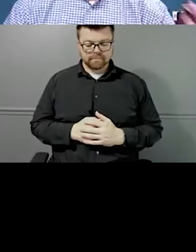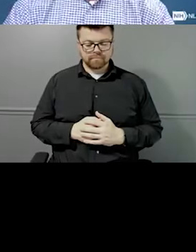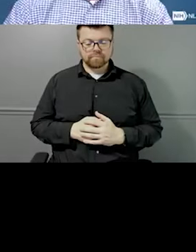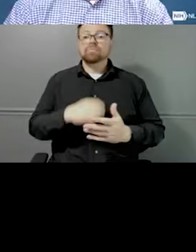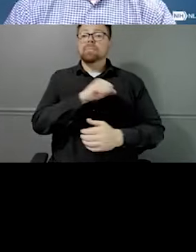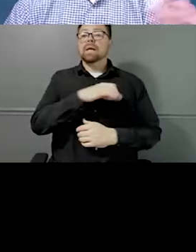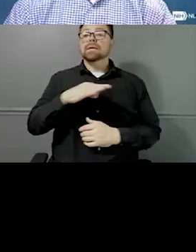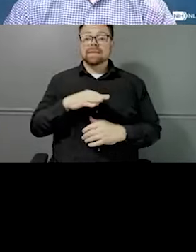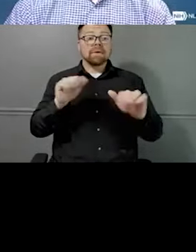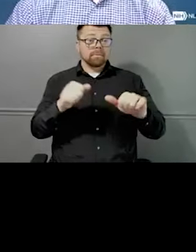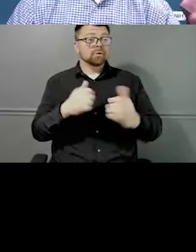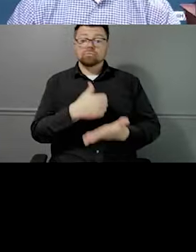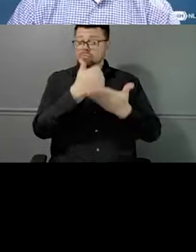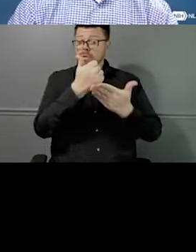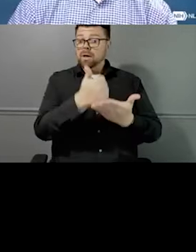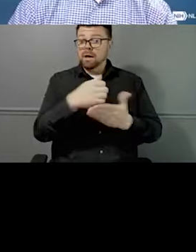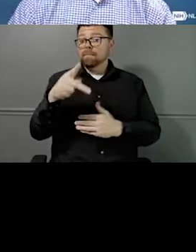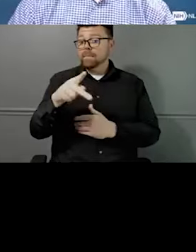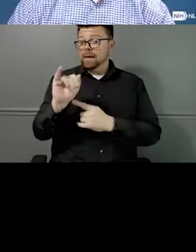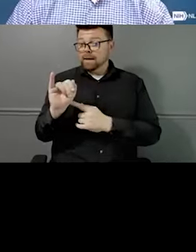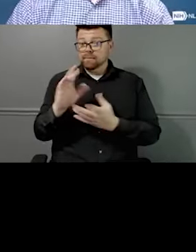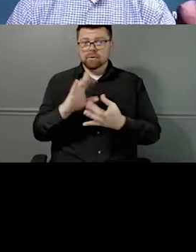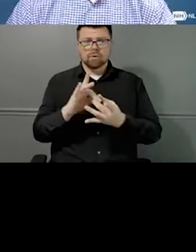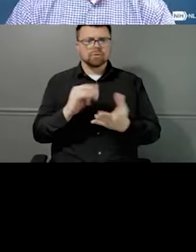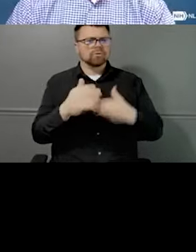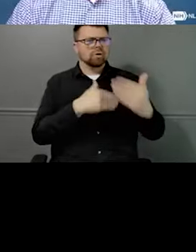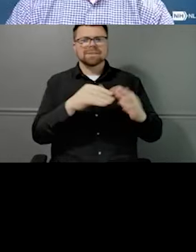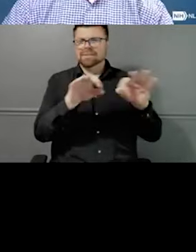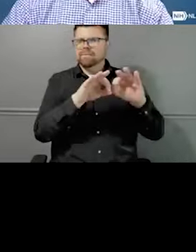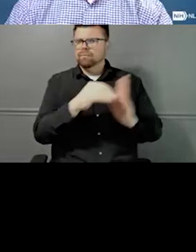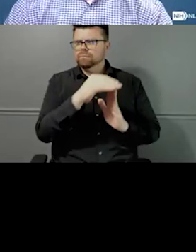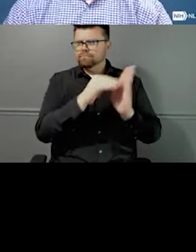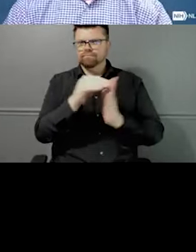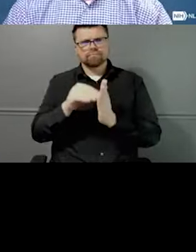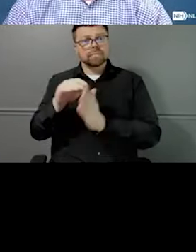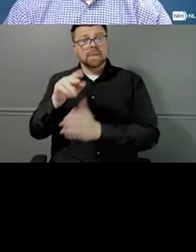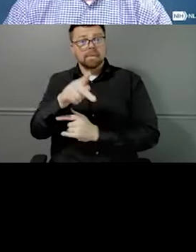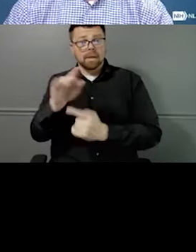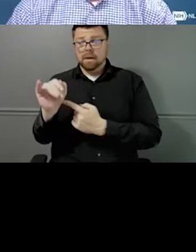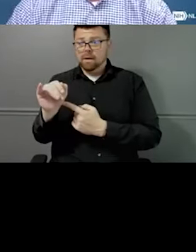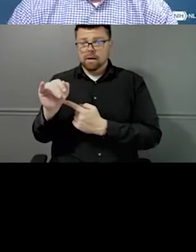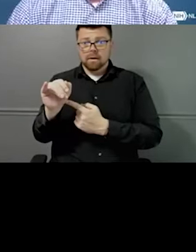PIs with the process of filling the forms out. The PI is the ultimate responsible party